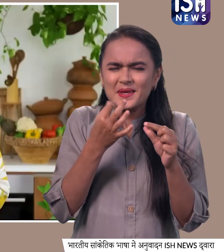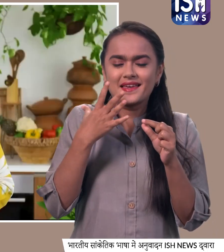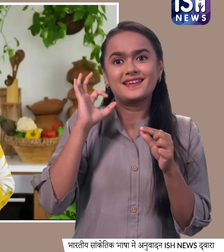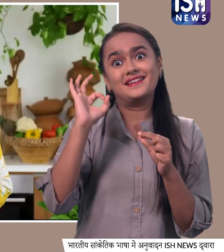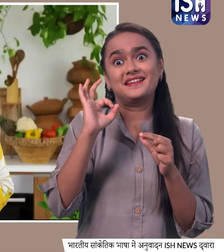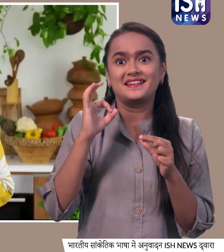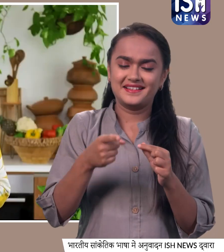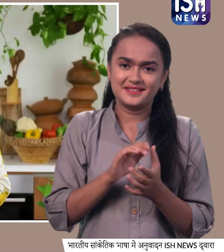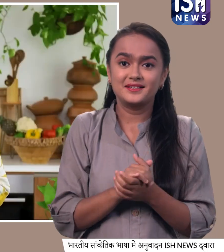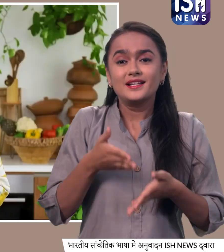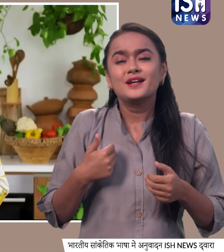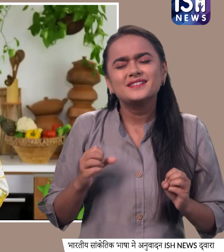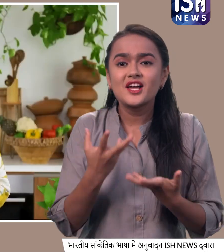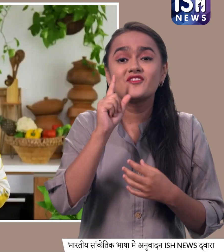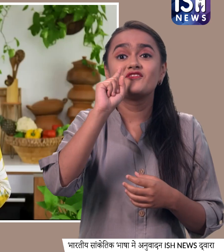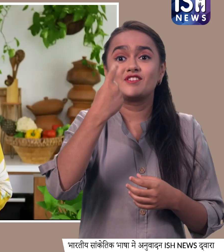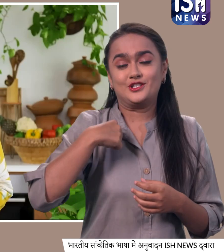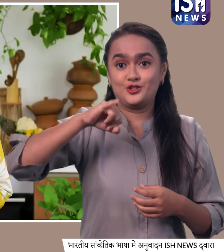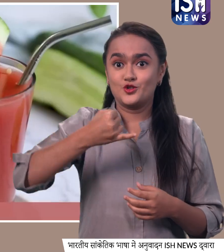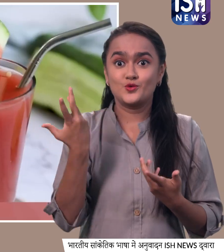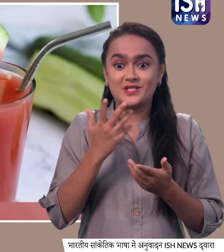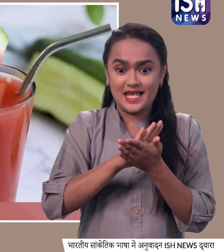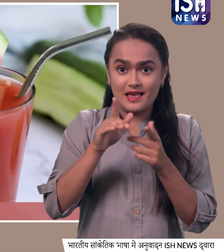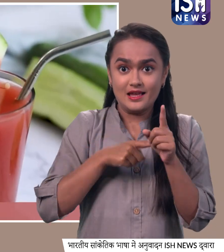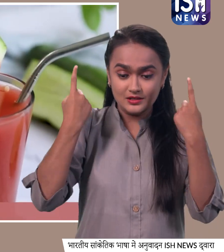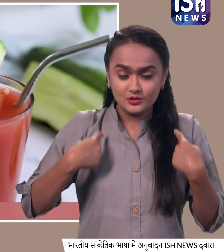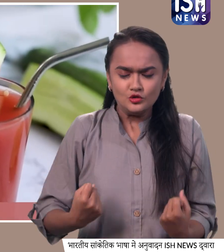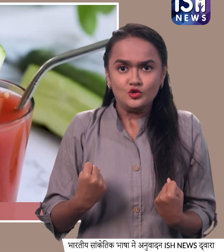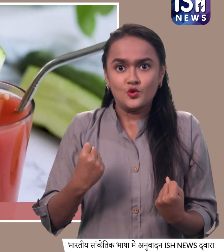Come, let's start with our first juice - Hydration Elation Juice